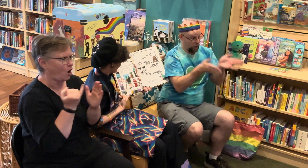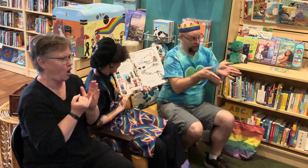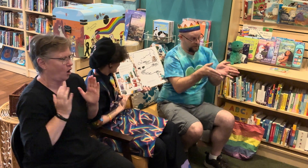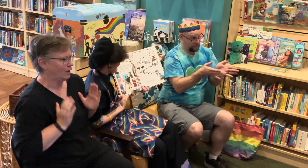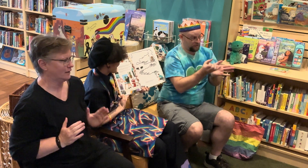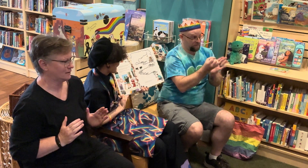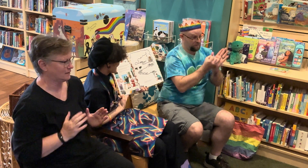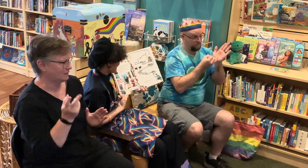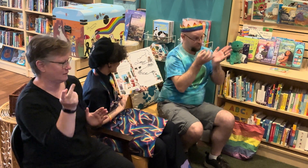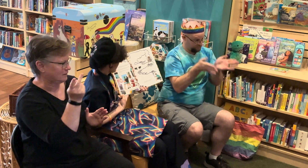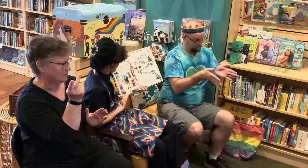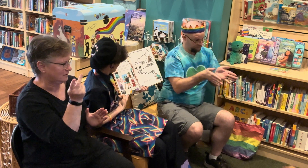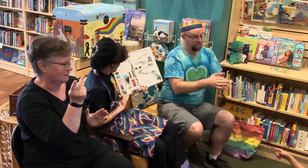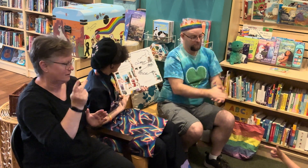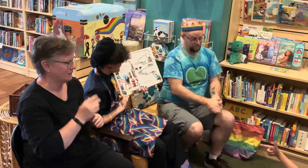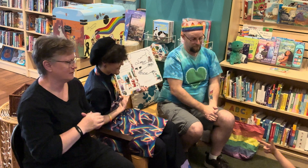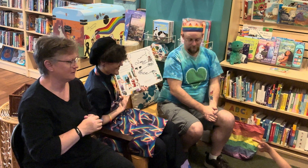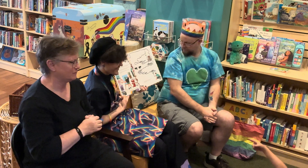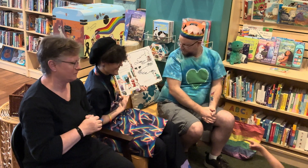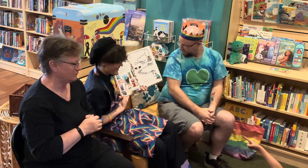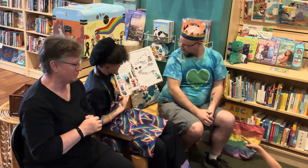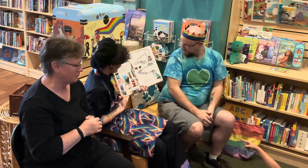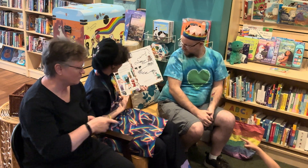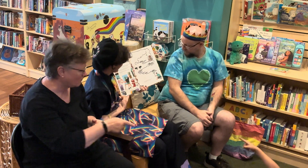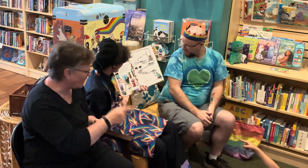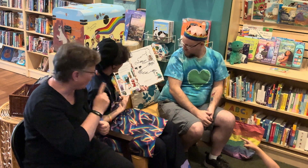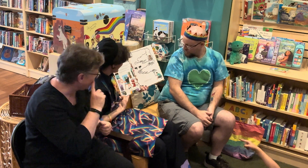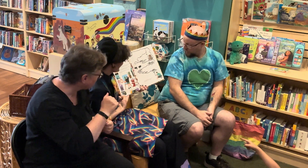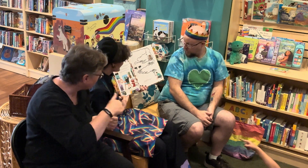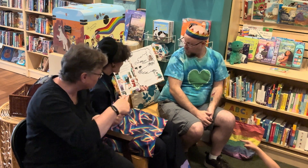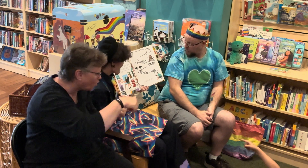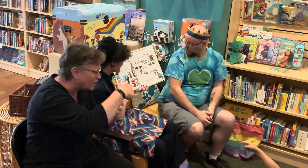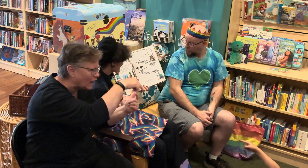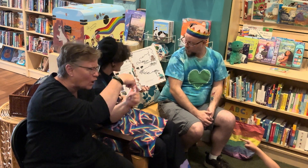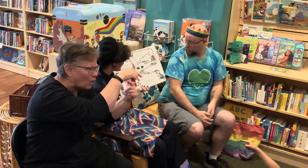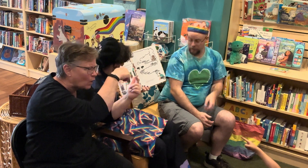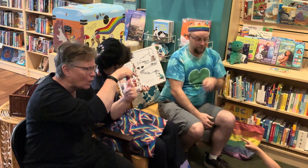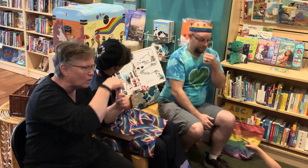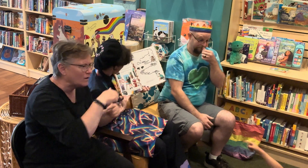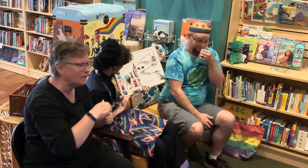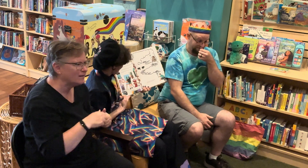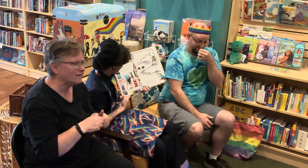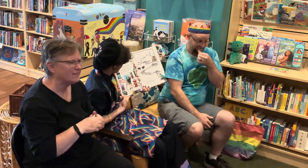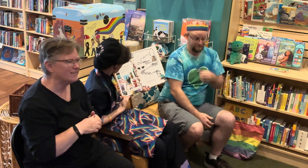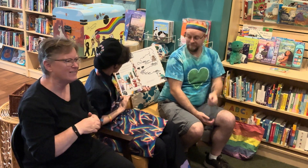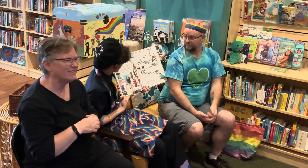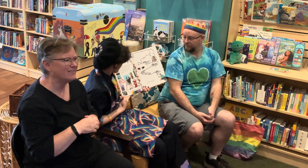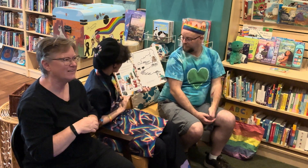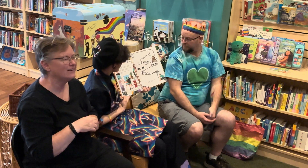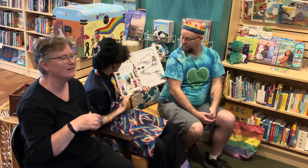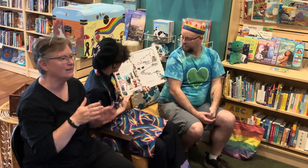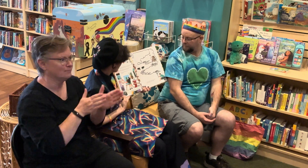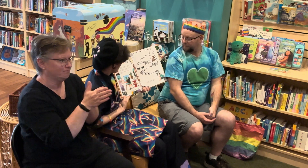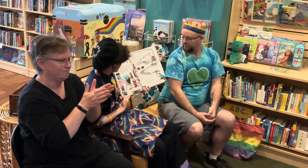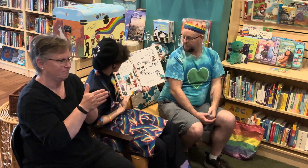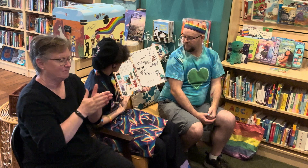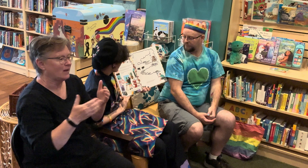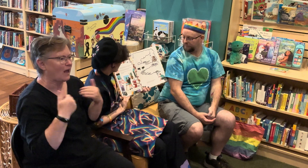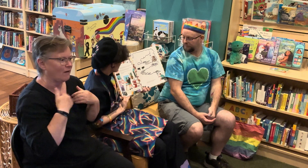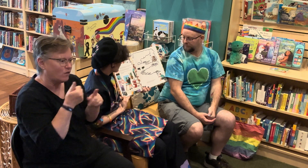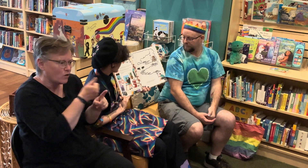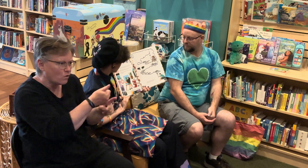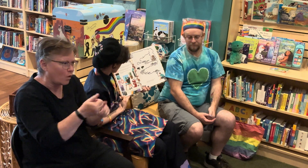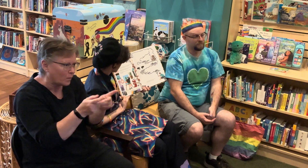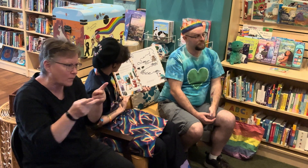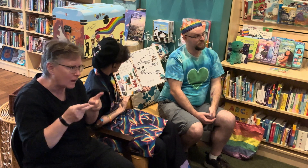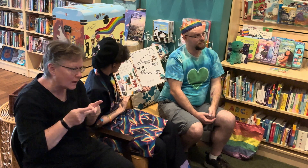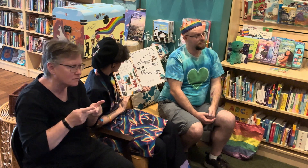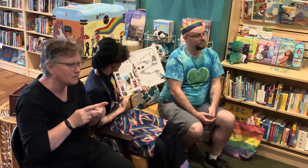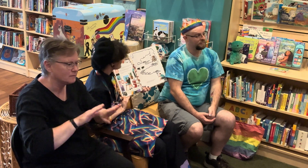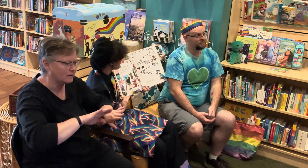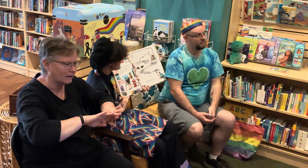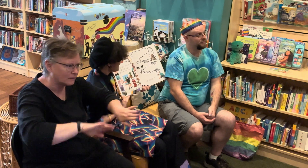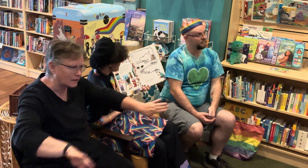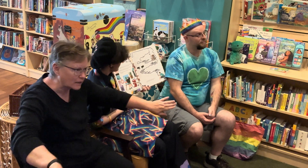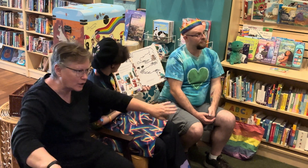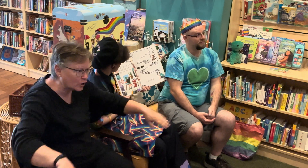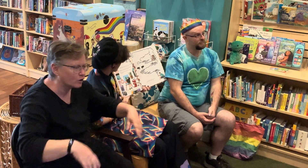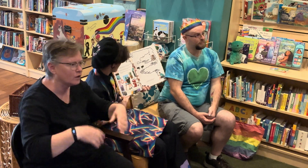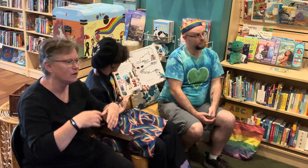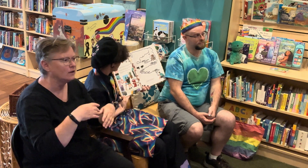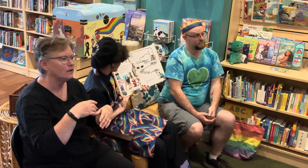Oo! "Artist." AUDIENCE: *asks a question* KAI: Yeah, it is! Eager to have a studio all on their own, they cleared some space in